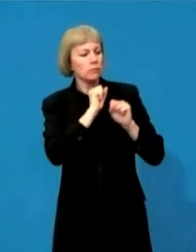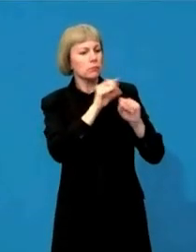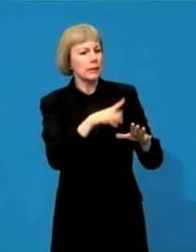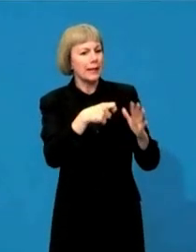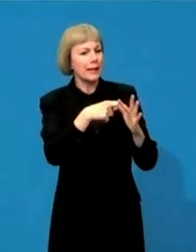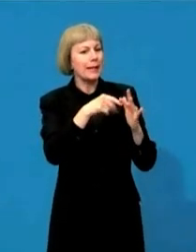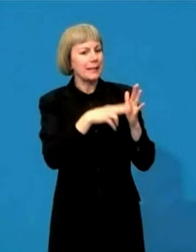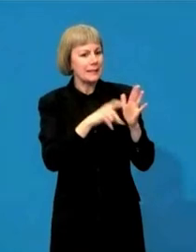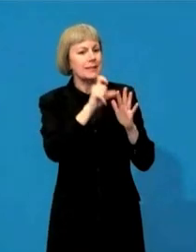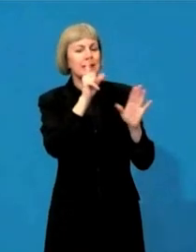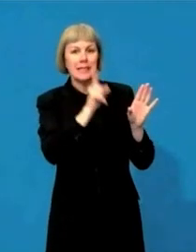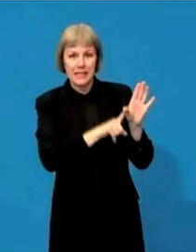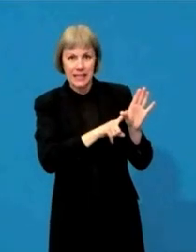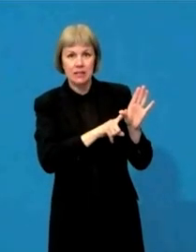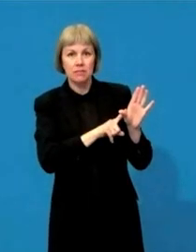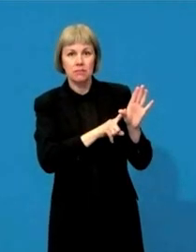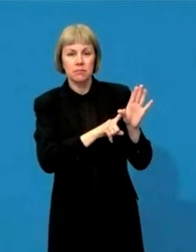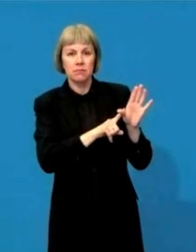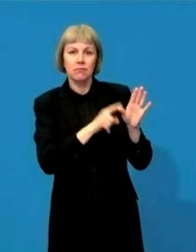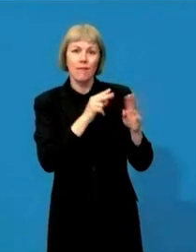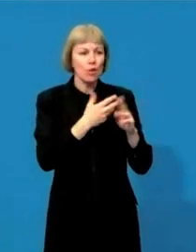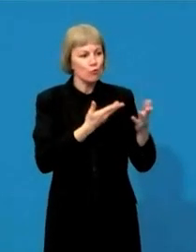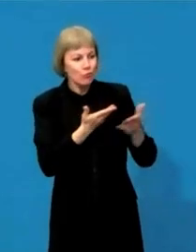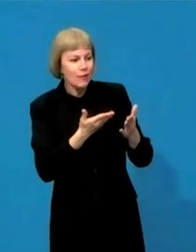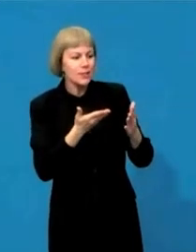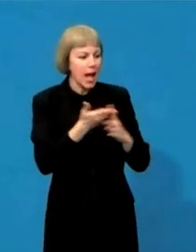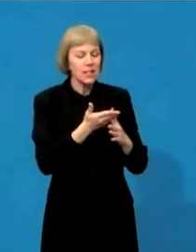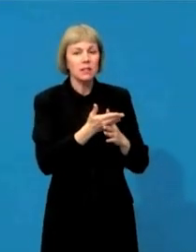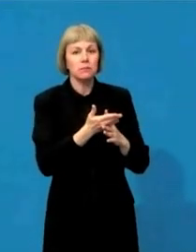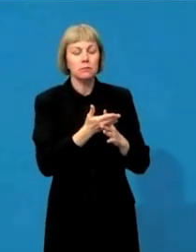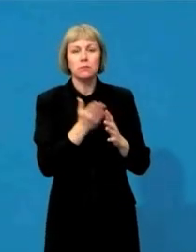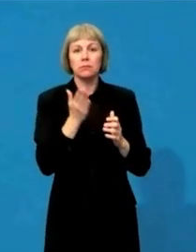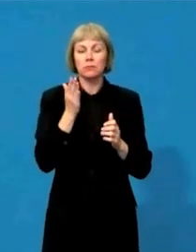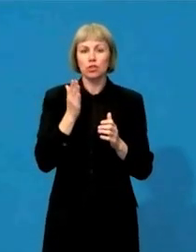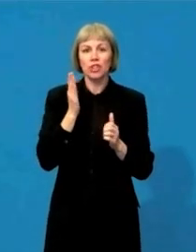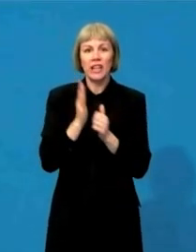and she never ever accessed that, because no one explained that plan to her.